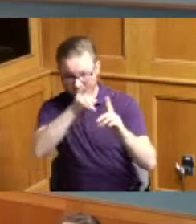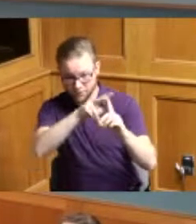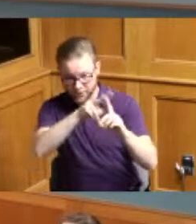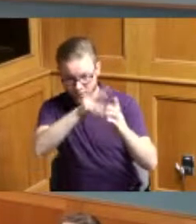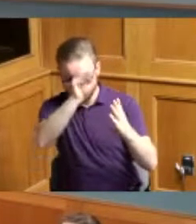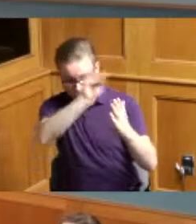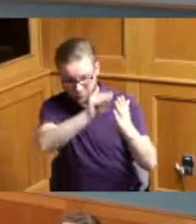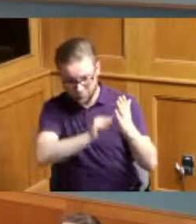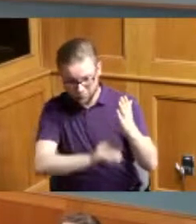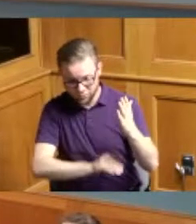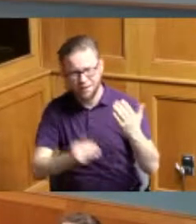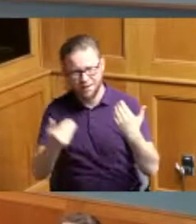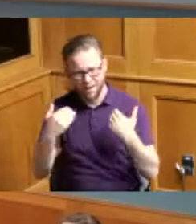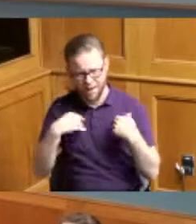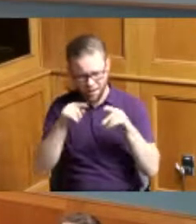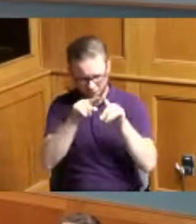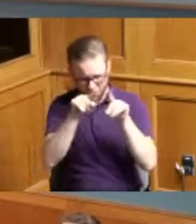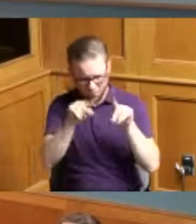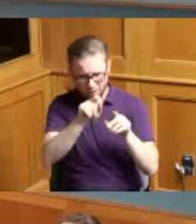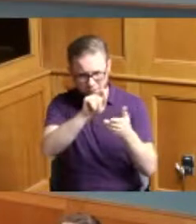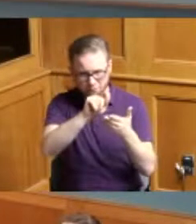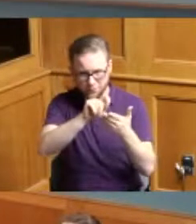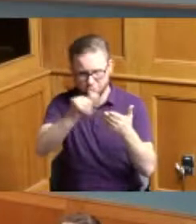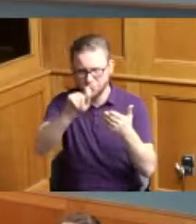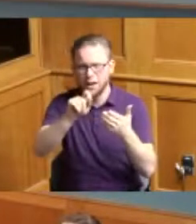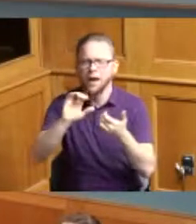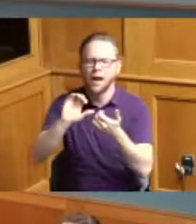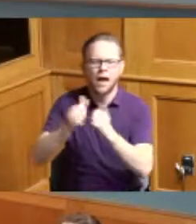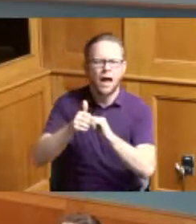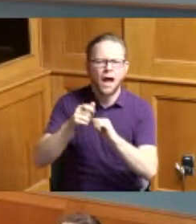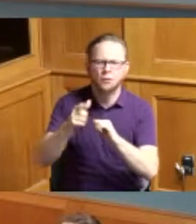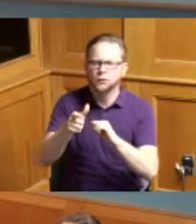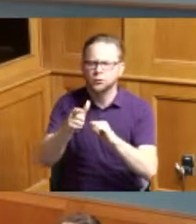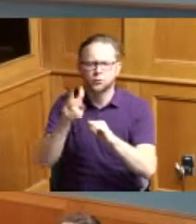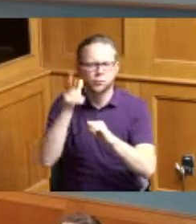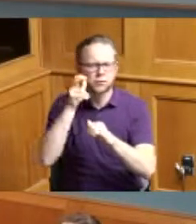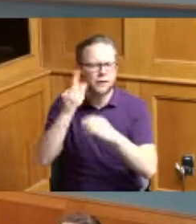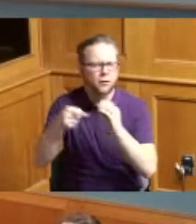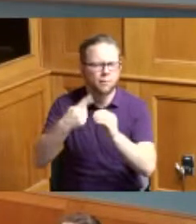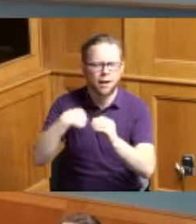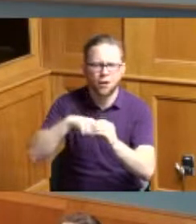is there a box on there that says like how did you hear about this service I don't have the